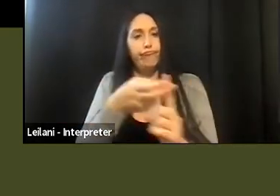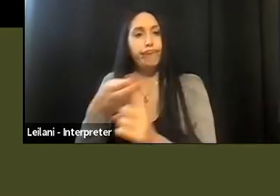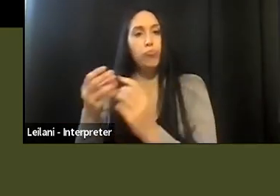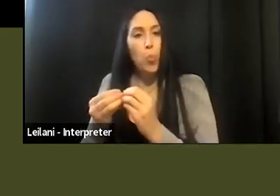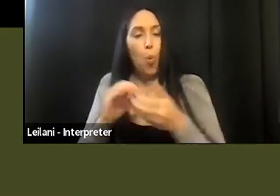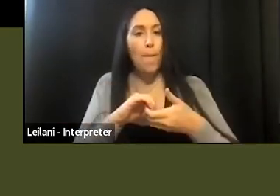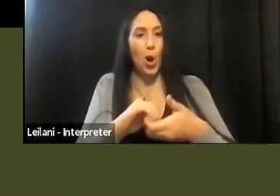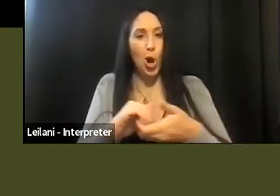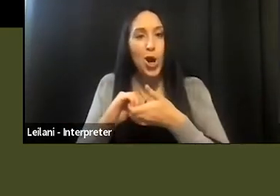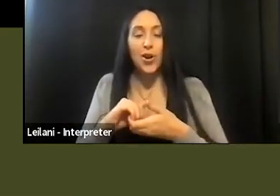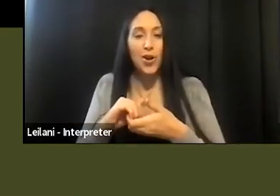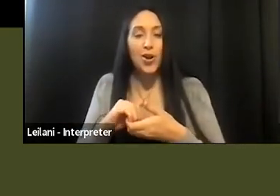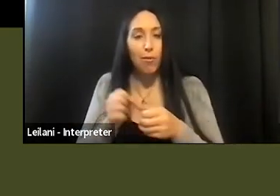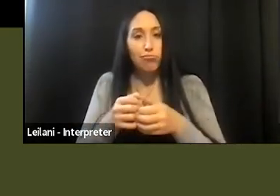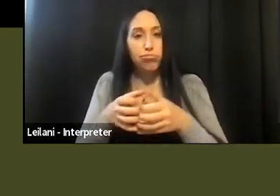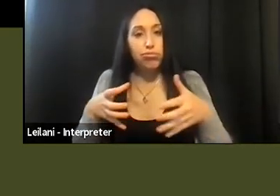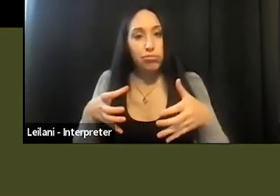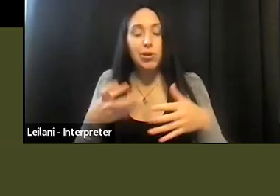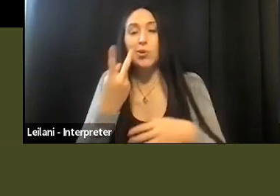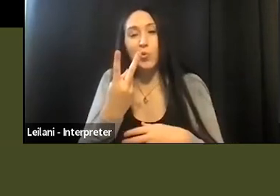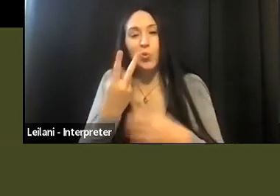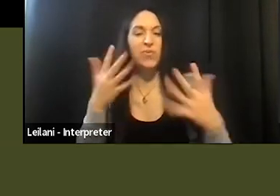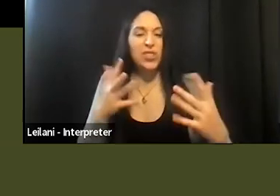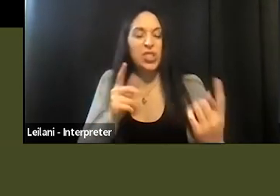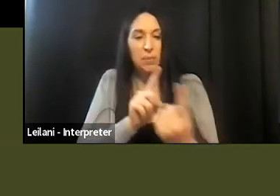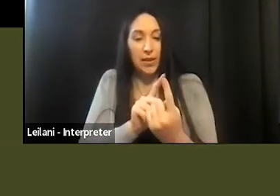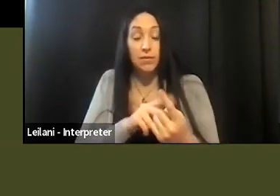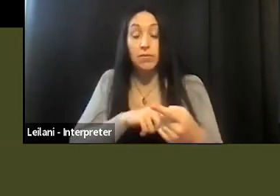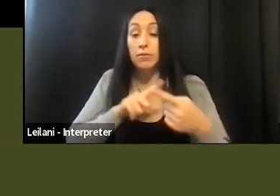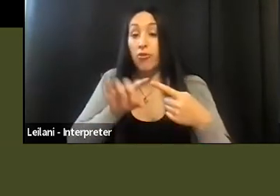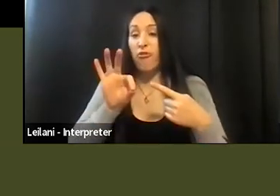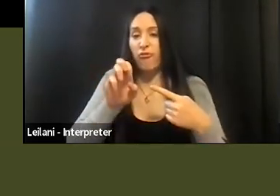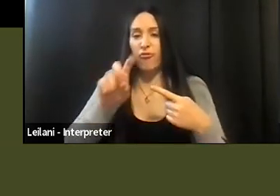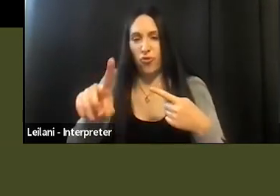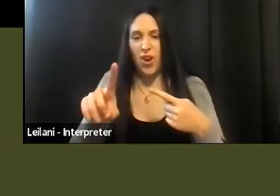And so two of them you've met already. One is Fred who you heard speak today,